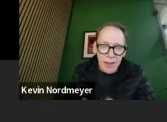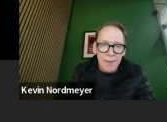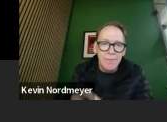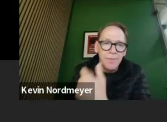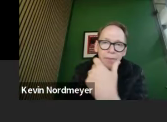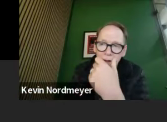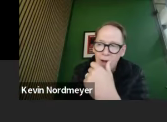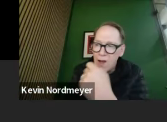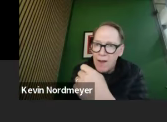Next slide.